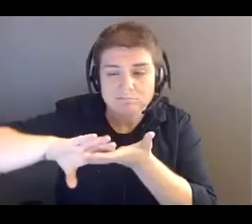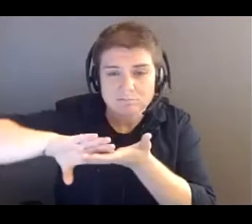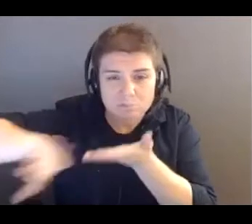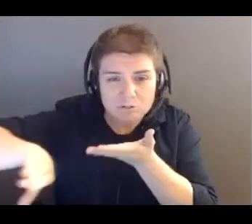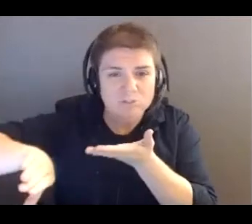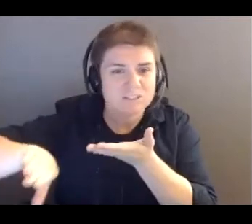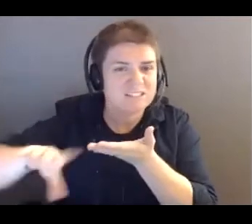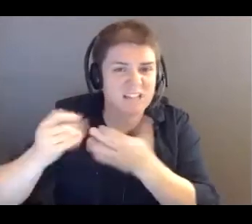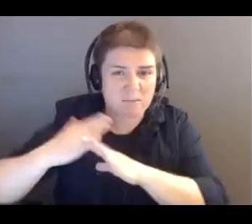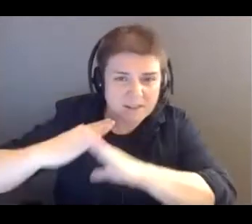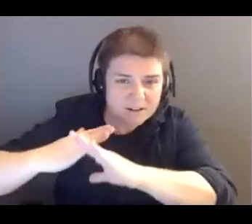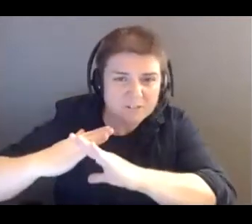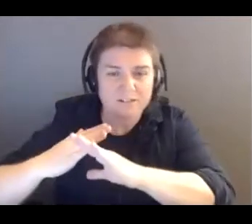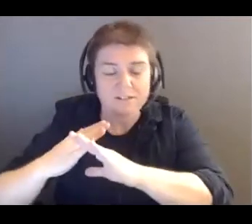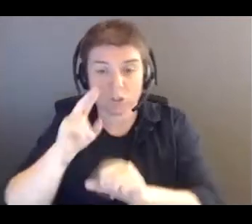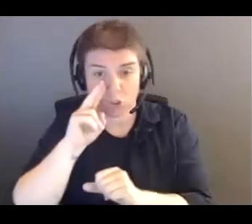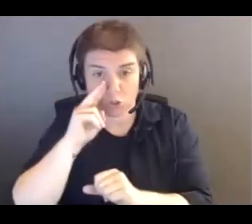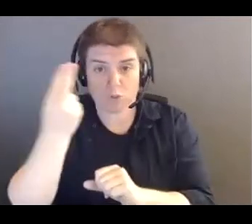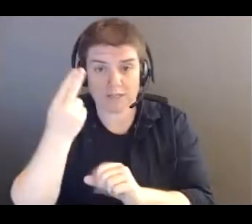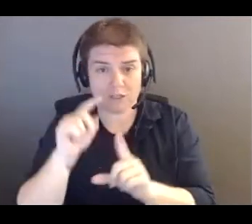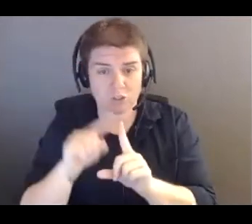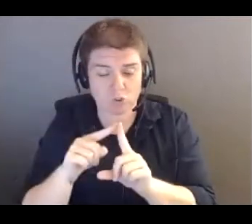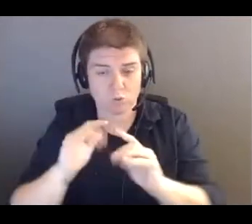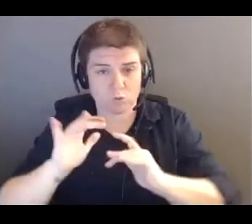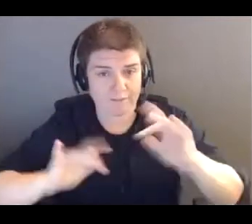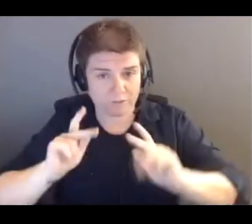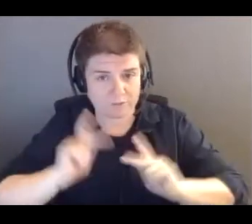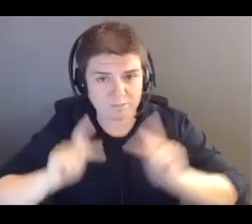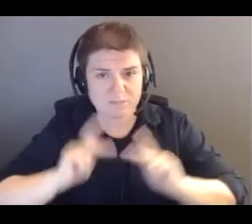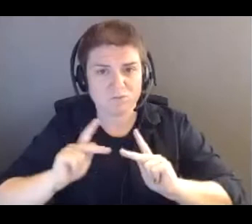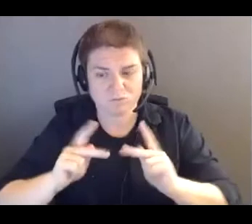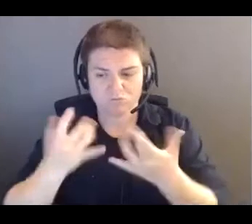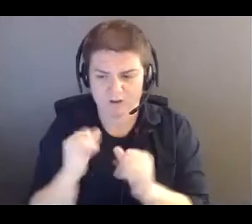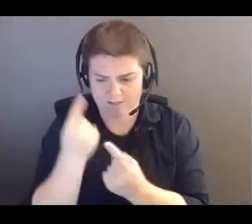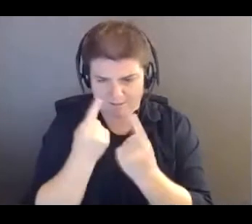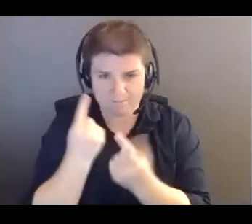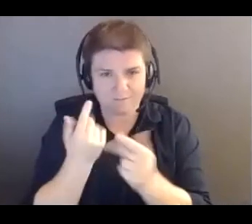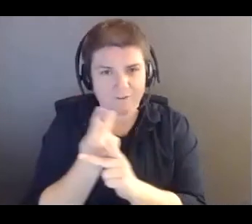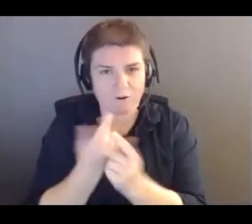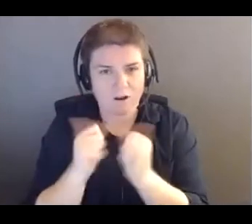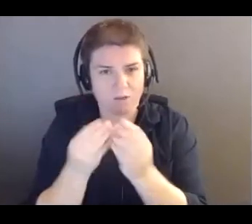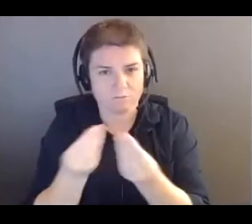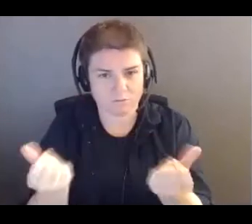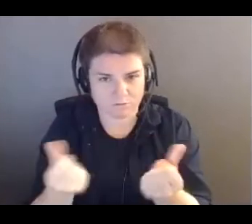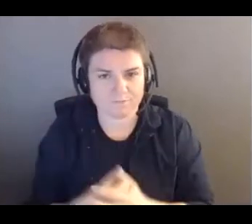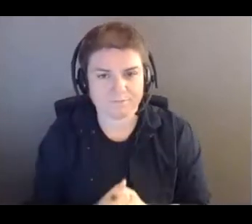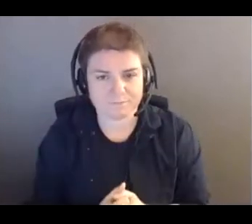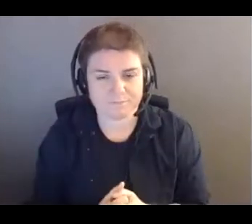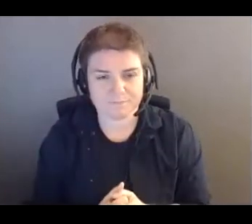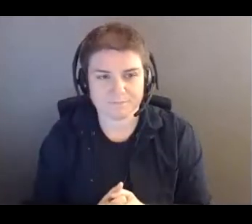barriers that are unique to diverse people are taken into account. Equity thus creates